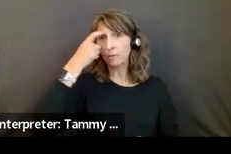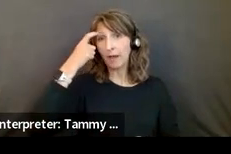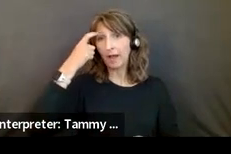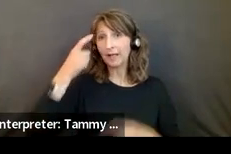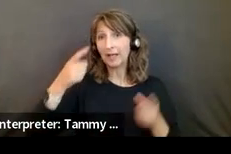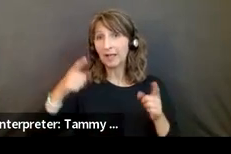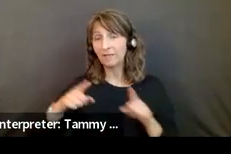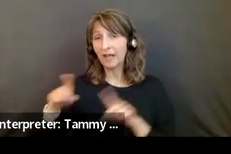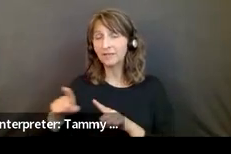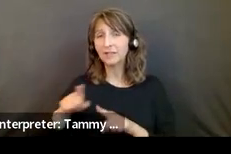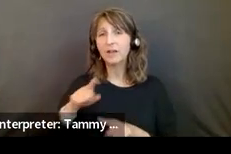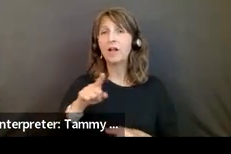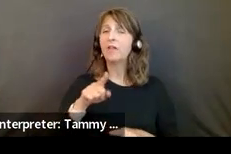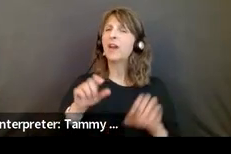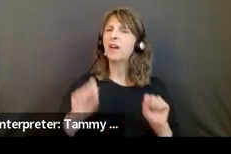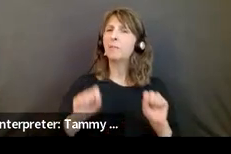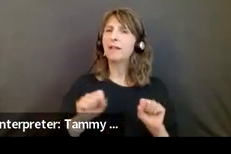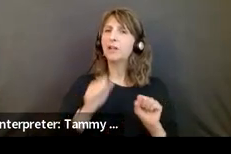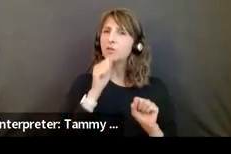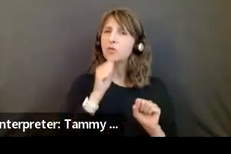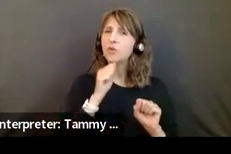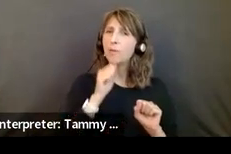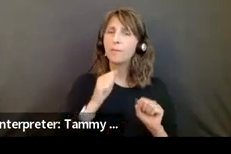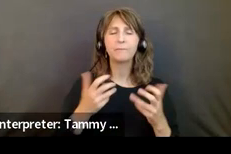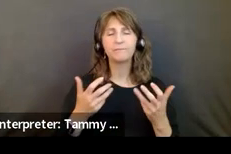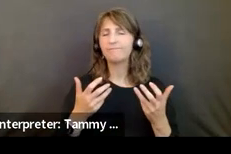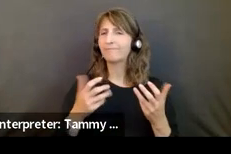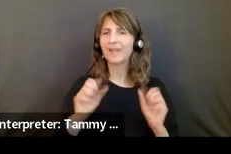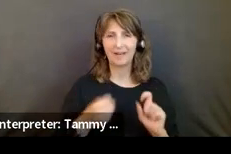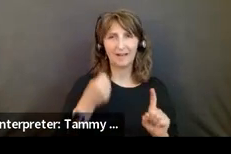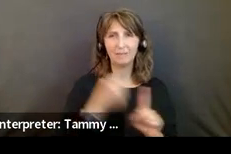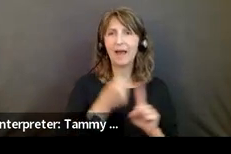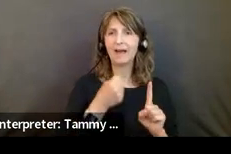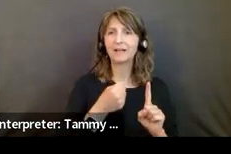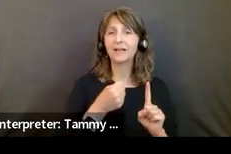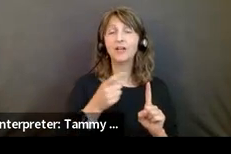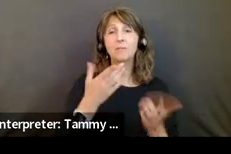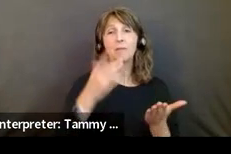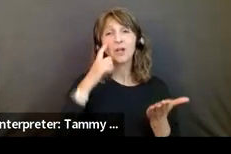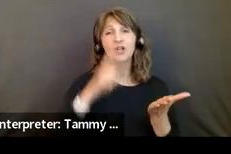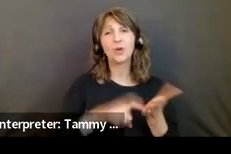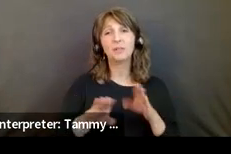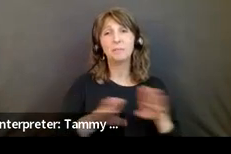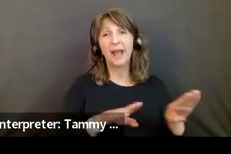And that too leads to a range of emotions and behavioral symptoms that you might see in the home or you might see in the school.